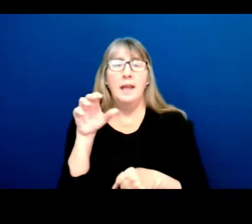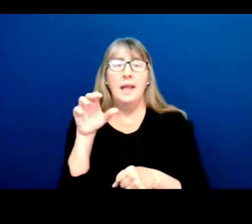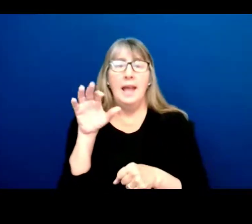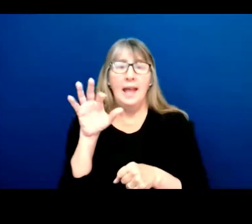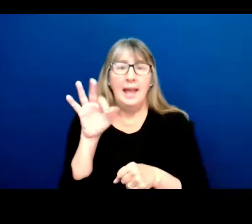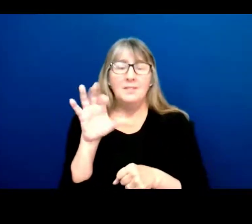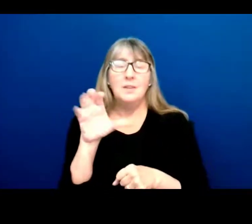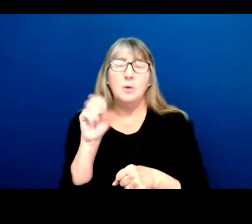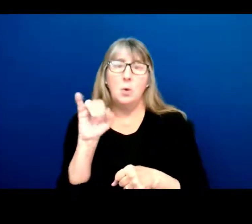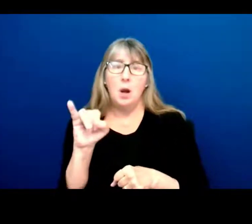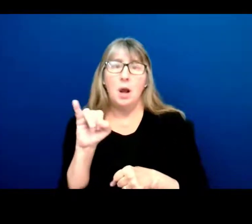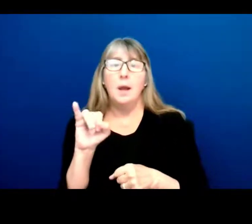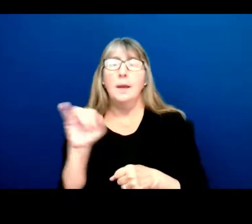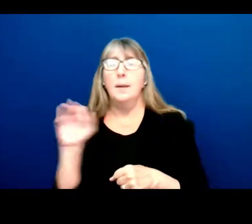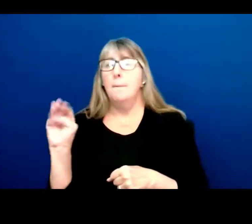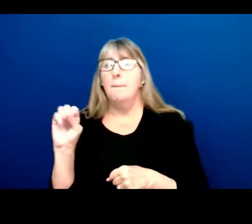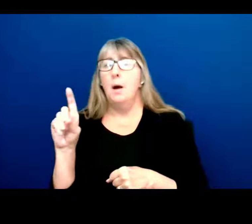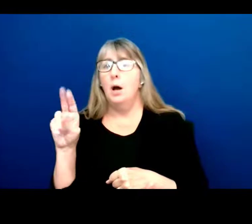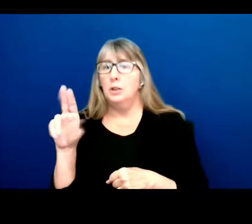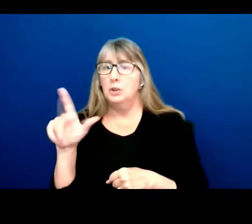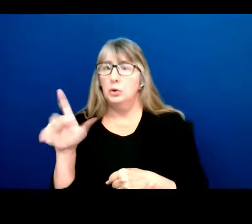So, there are two different roles.